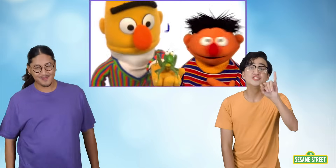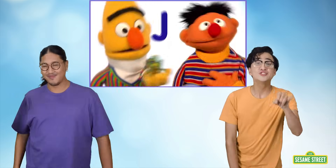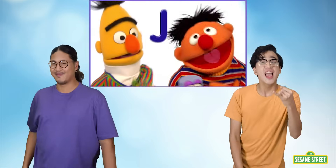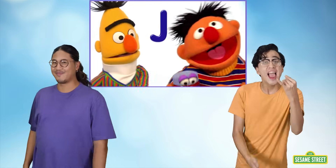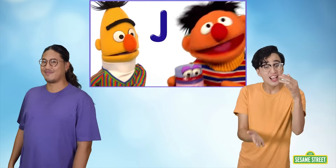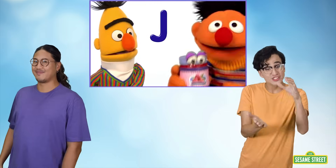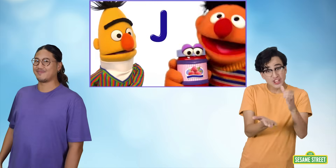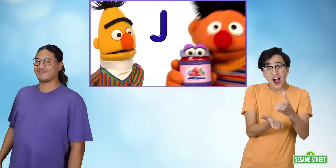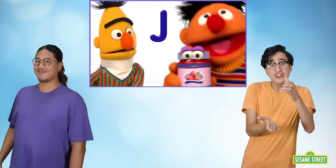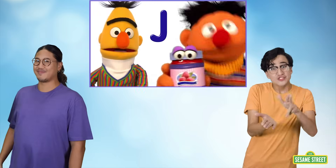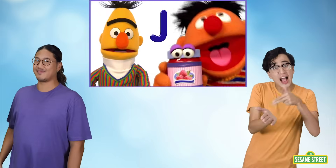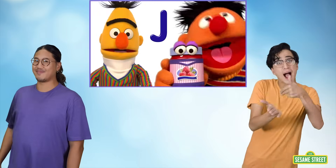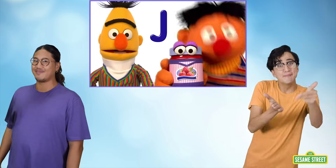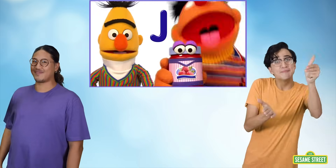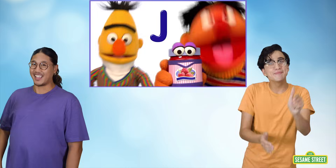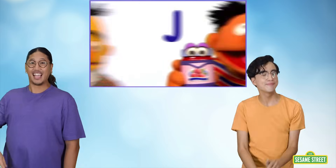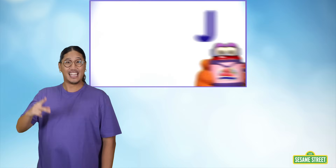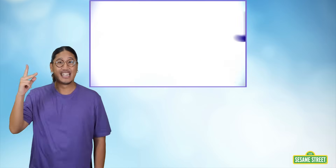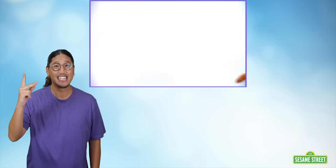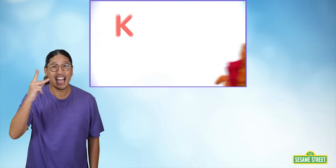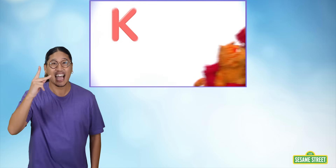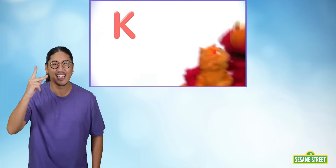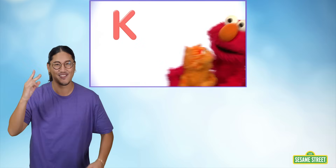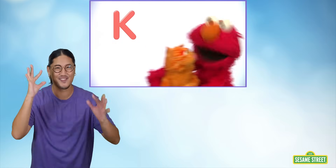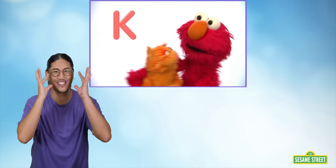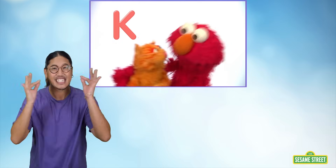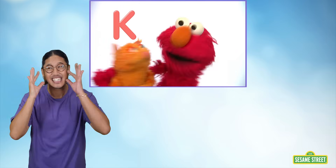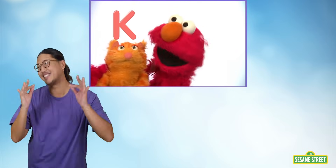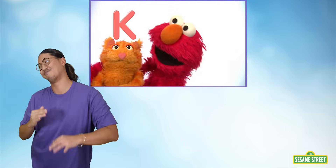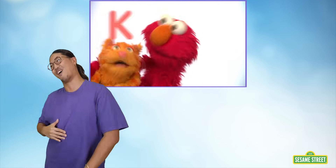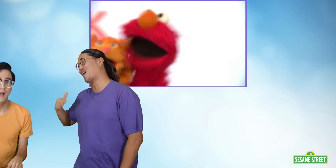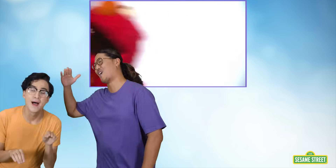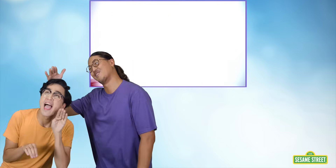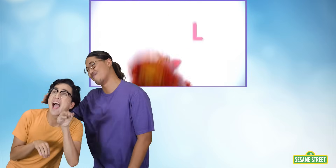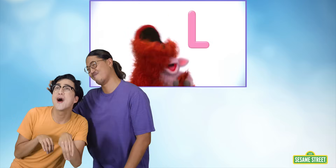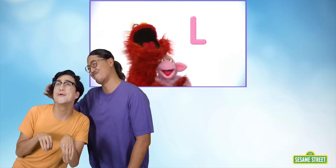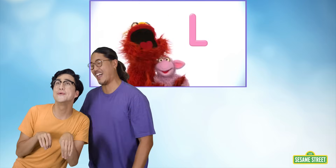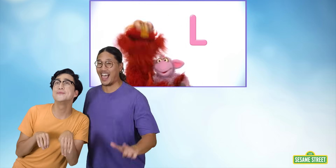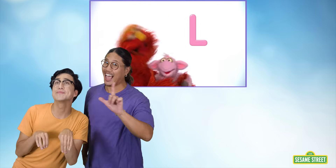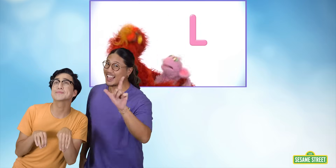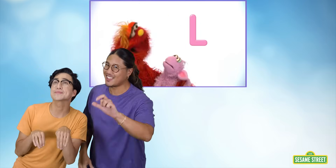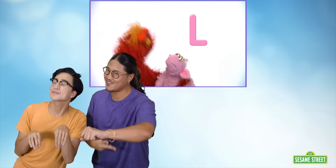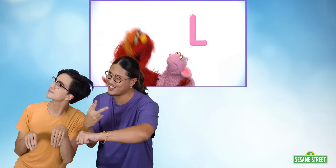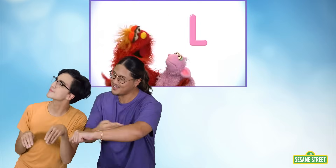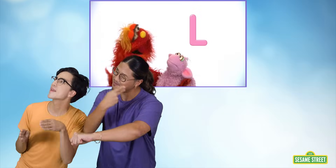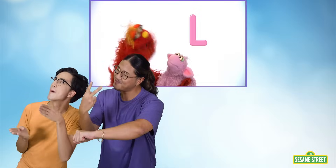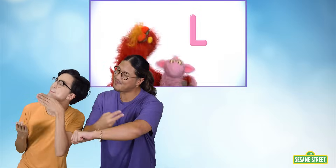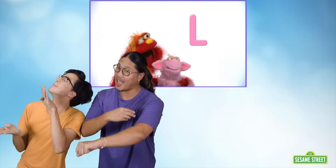[SINGING] J, jar of jam. [SINGING] K is for kitten. Meow [SINGING] L is for lamb.